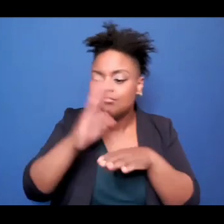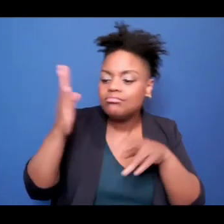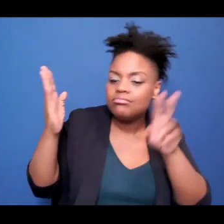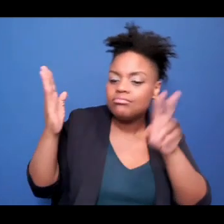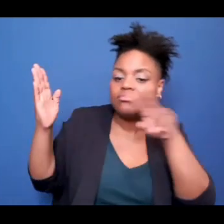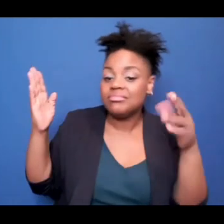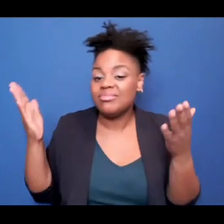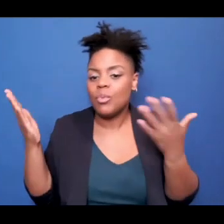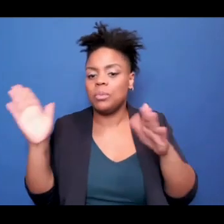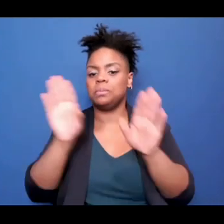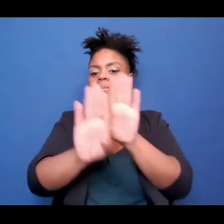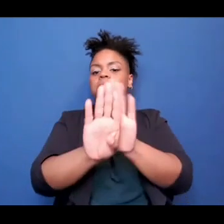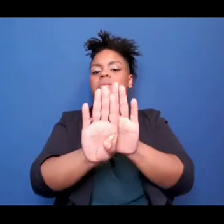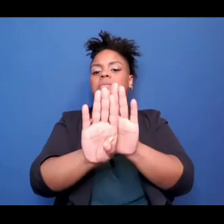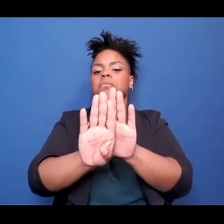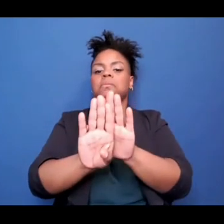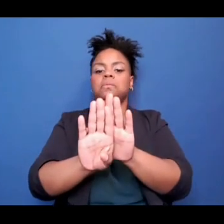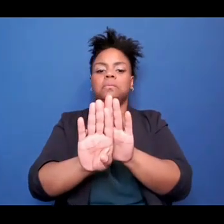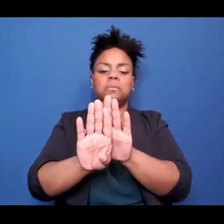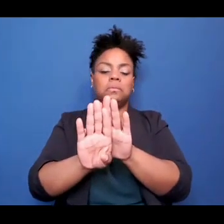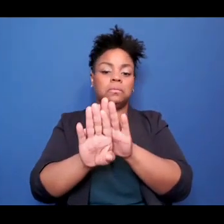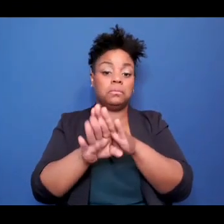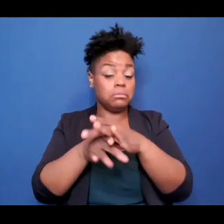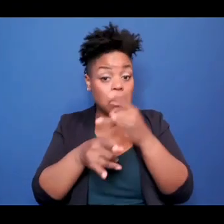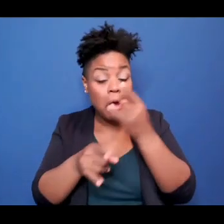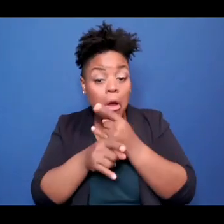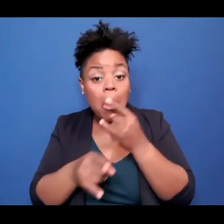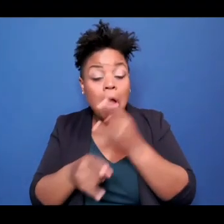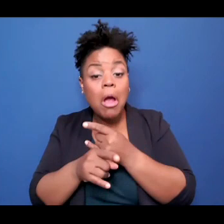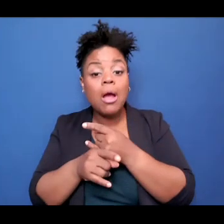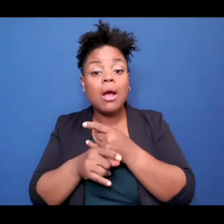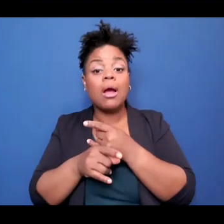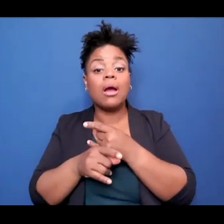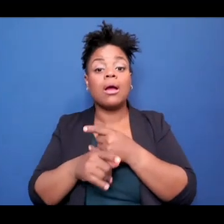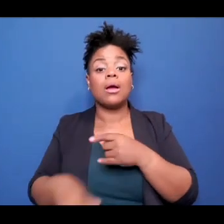SO IF WE LOOK AT THESE PICTURES, THAT INCLUDED PLENTIFUL ALCOHOL,